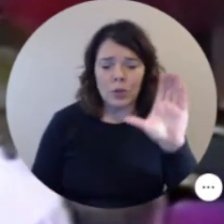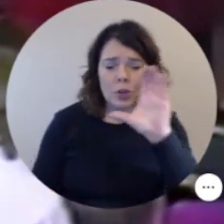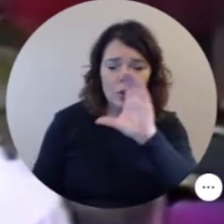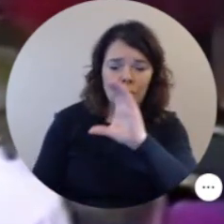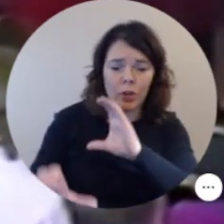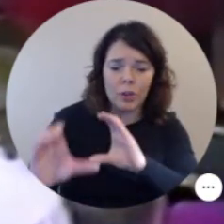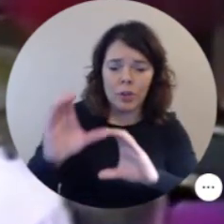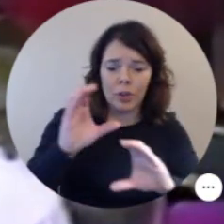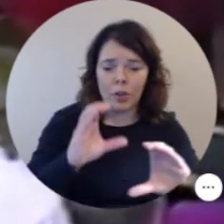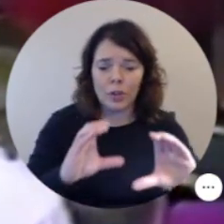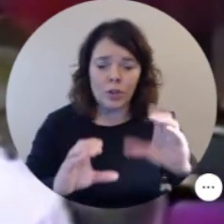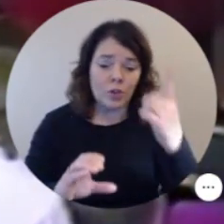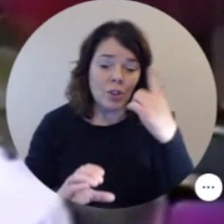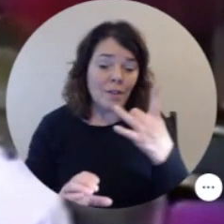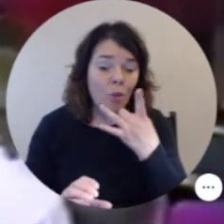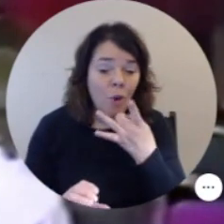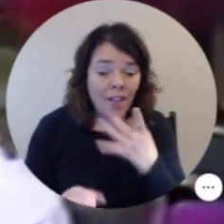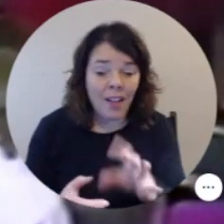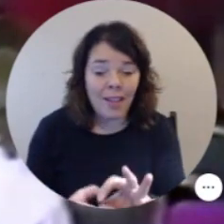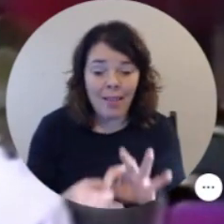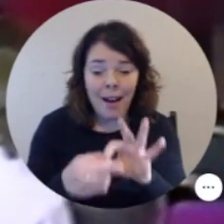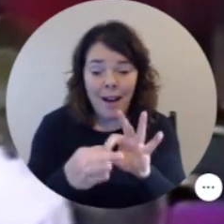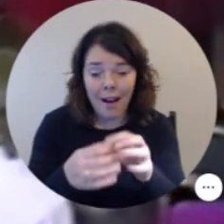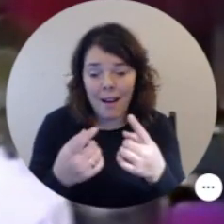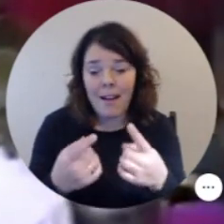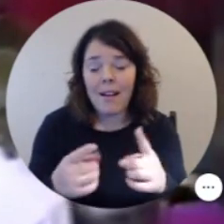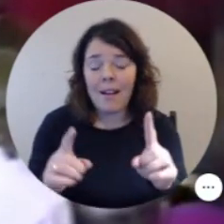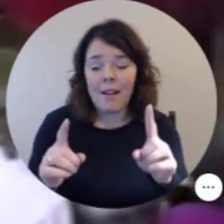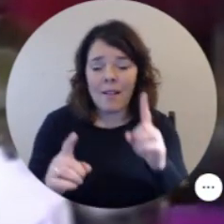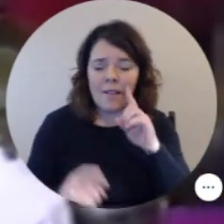Searching for the light